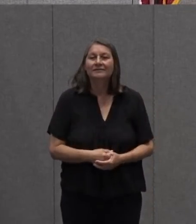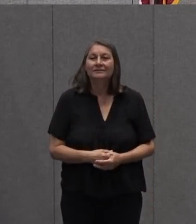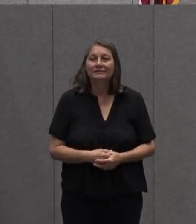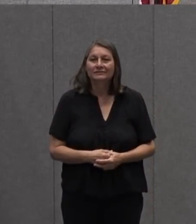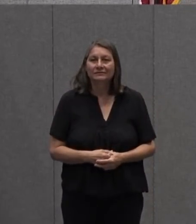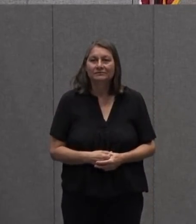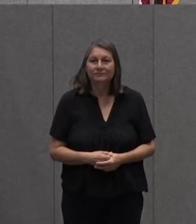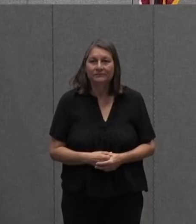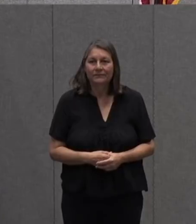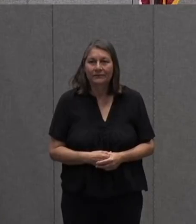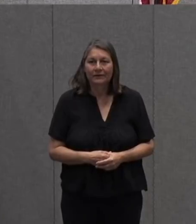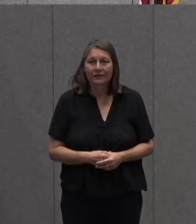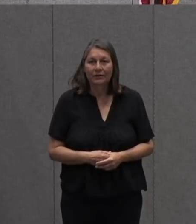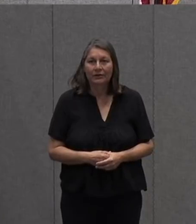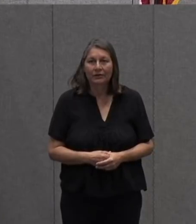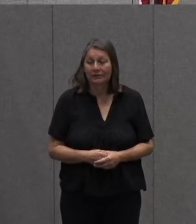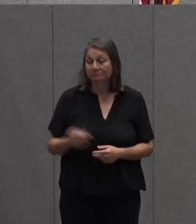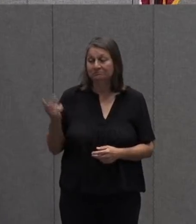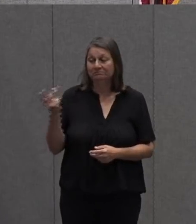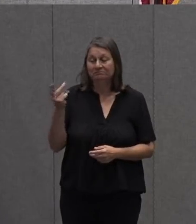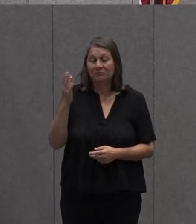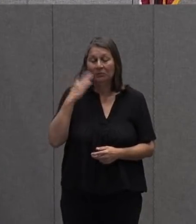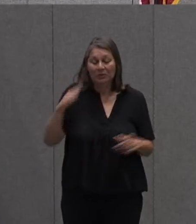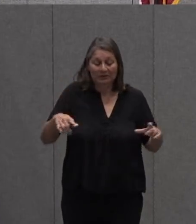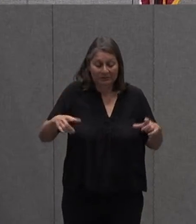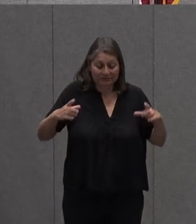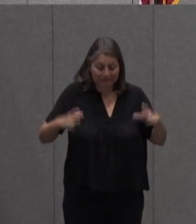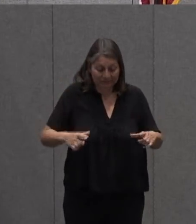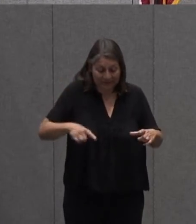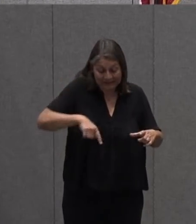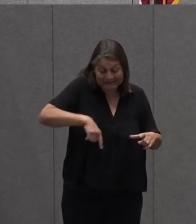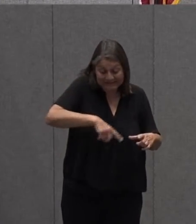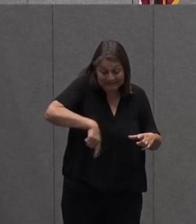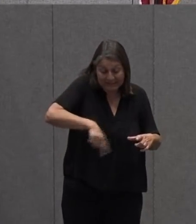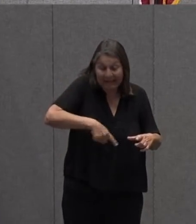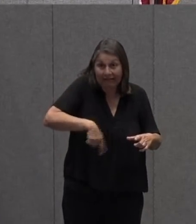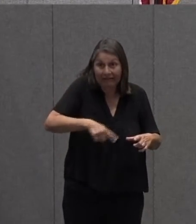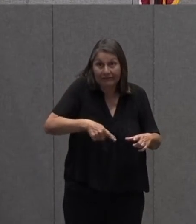And in a moment we're going to be spinning to see where we're gonna land for which word part.